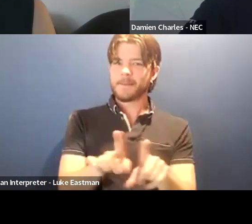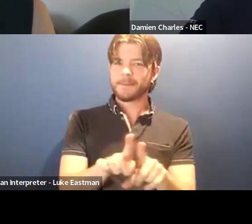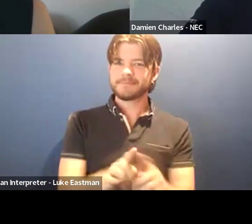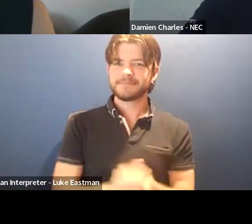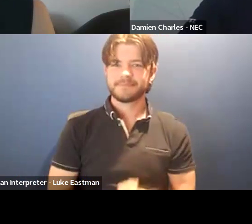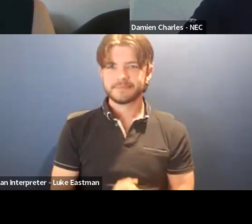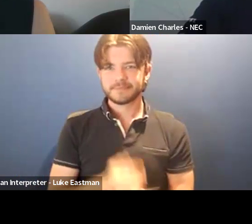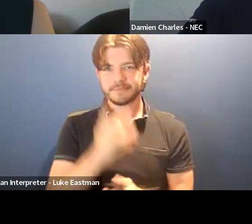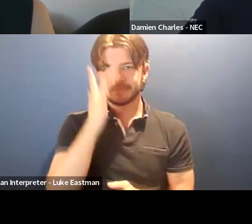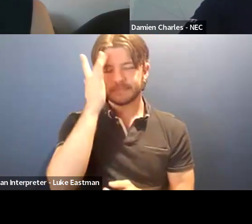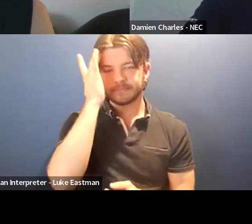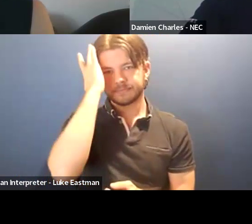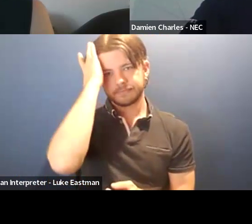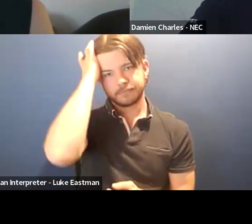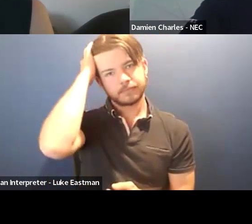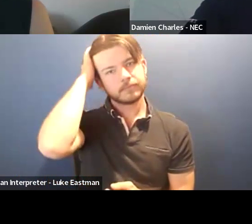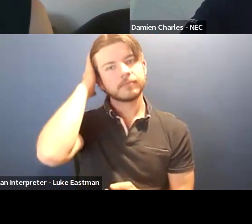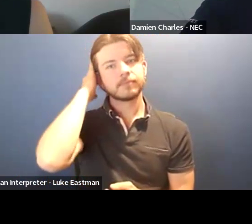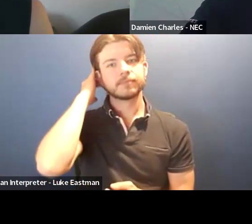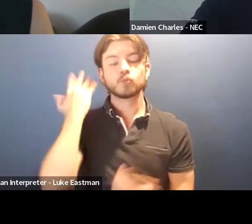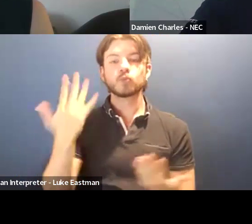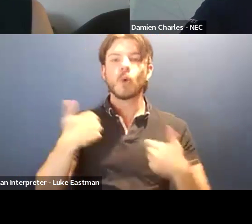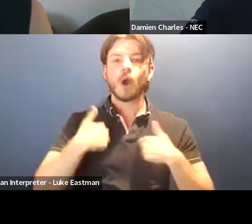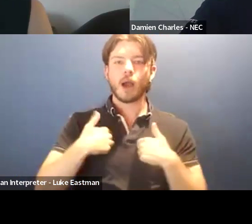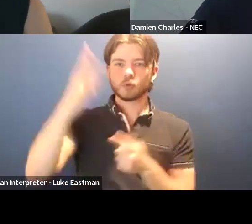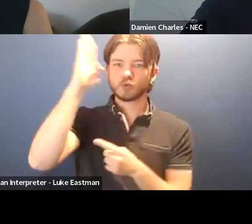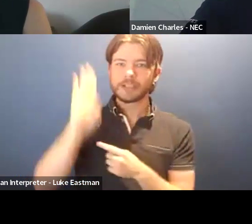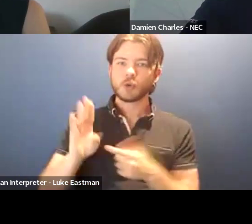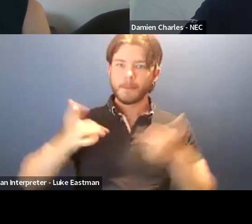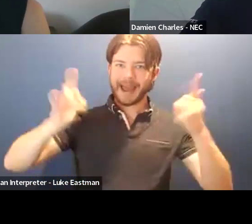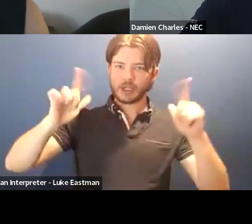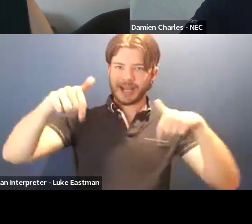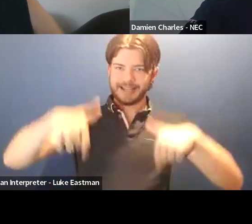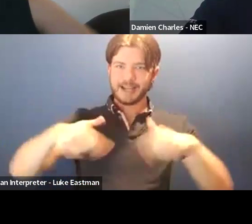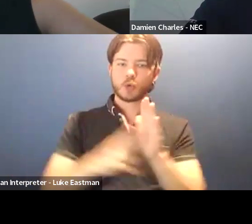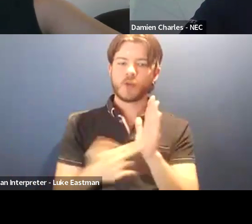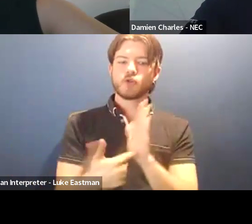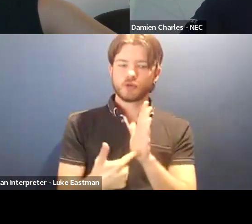as you mentioned before I'm the Regional Manager here for NEC in the